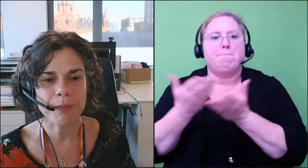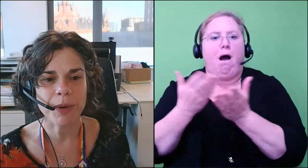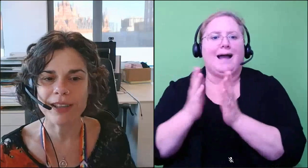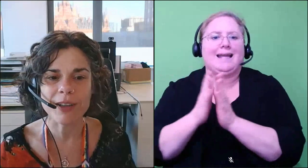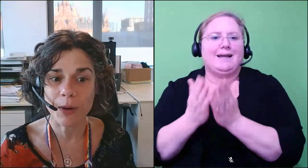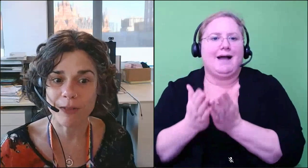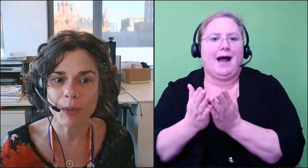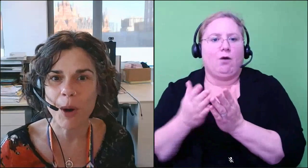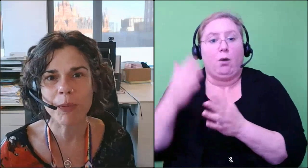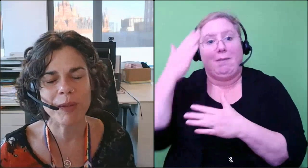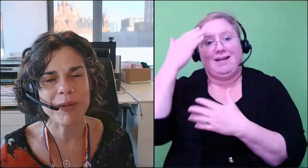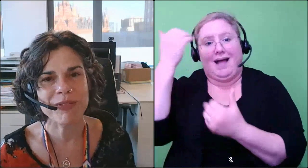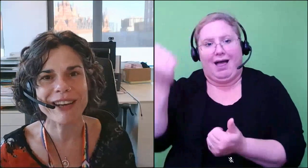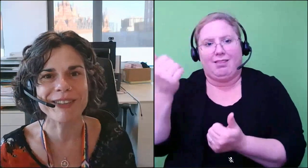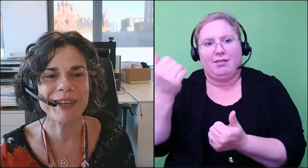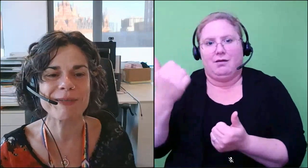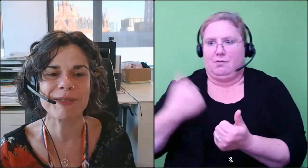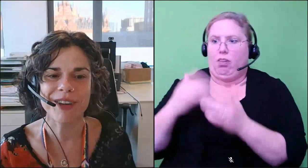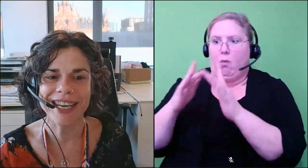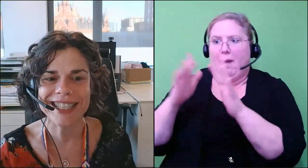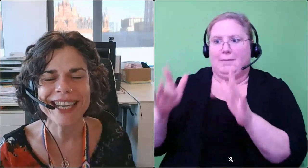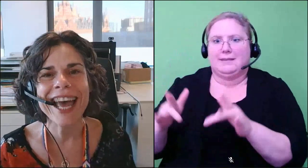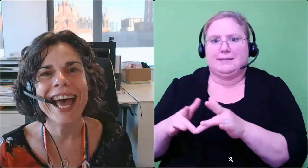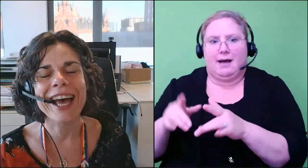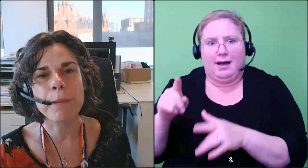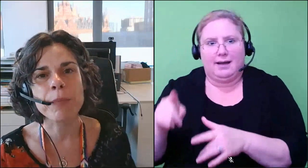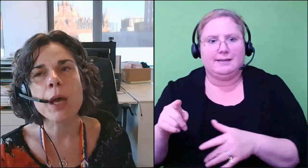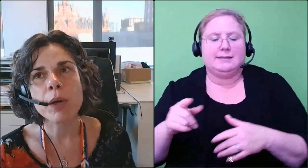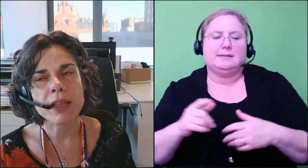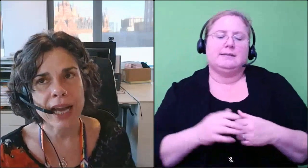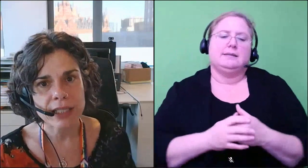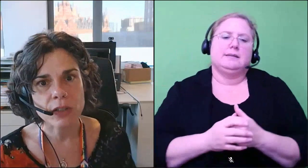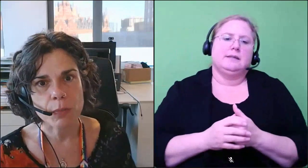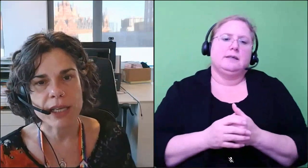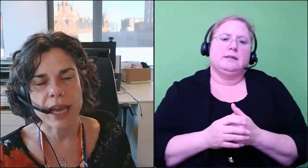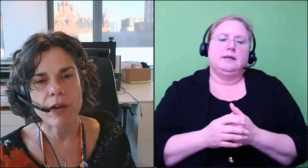I don't have a prop with me for that one, I'm afraid, but that's another big area, and